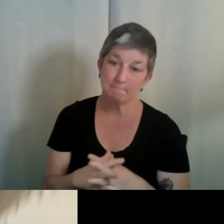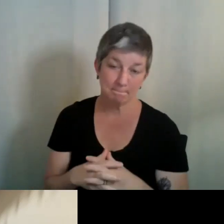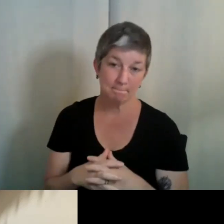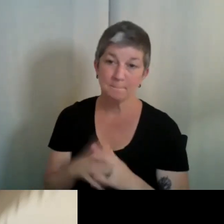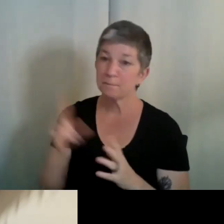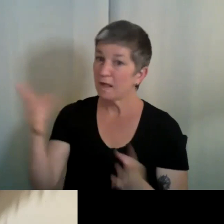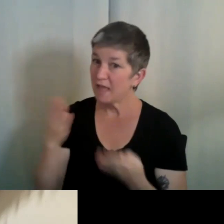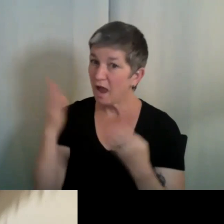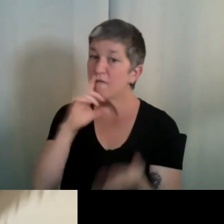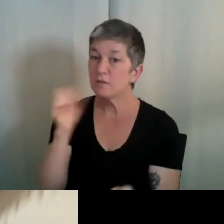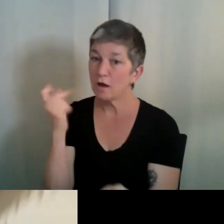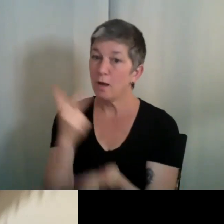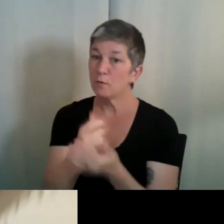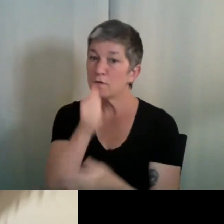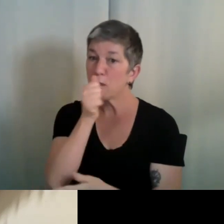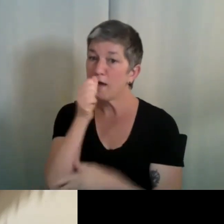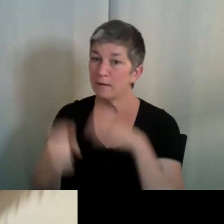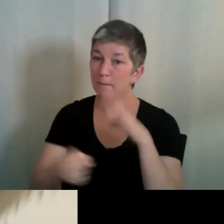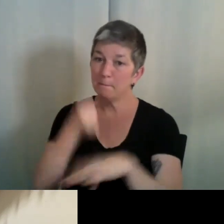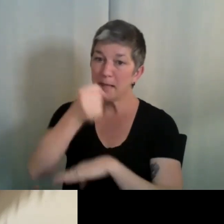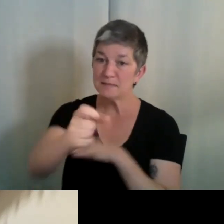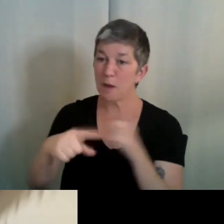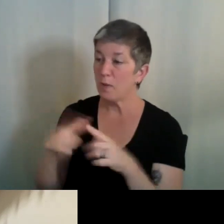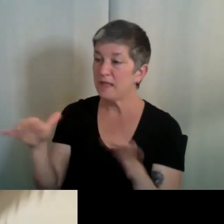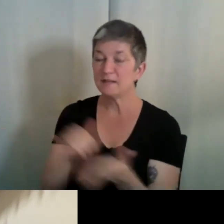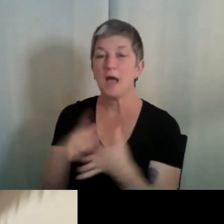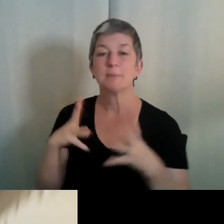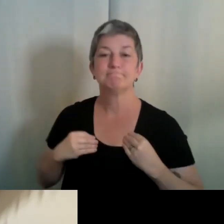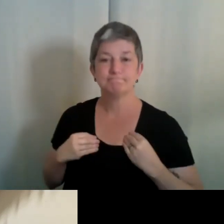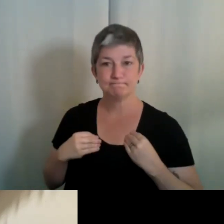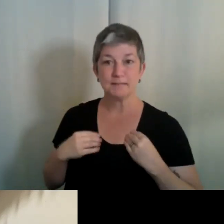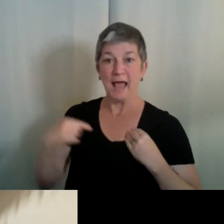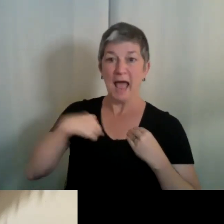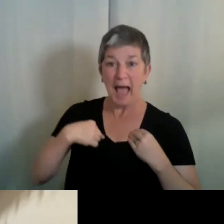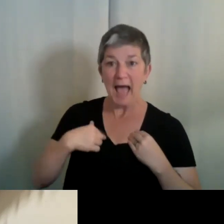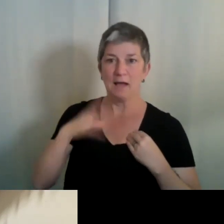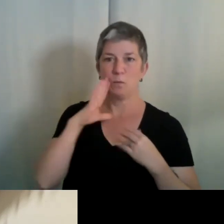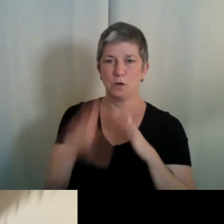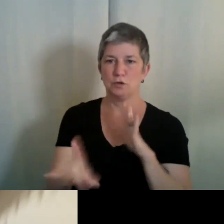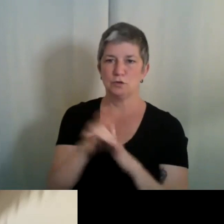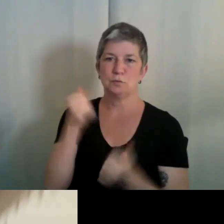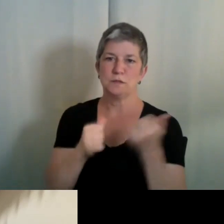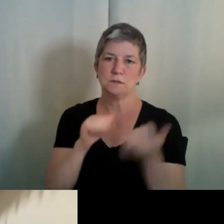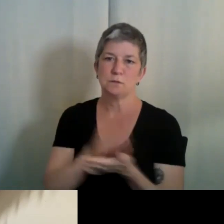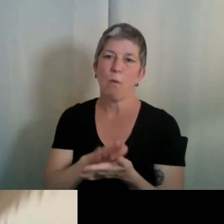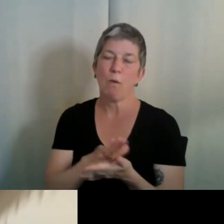private placement. And when they did, I said, Fine, then I will choose which school he goes to. And I will have private